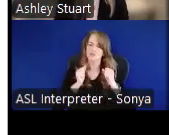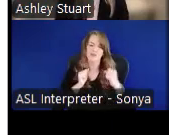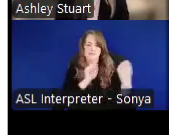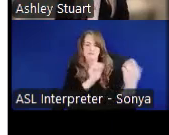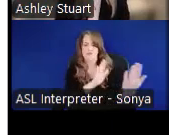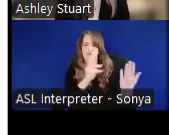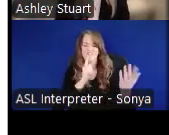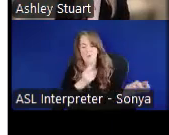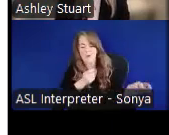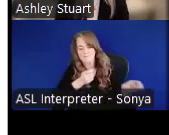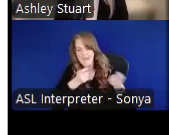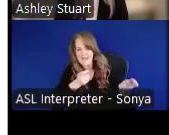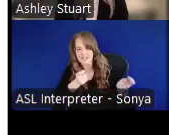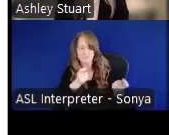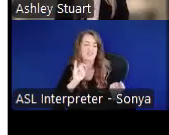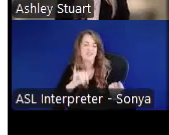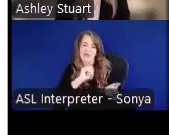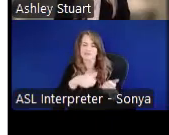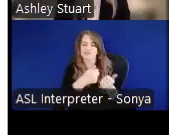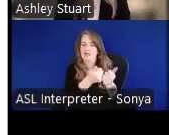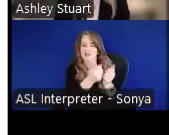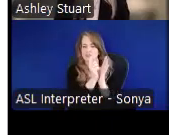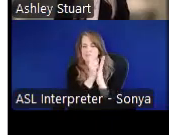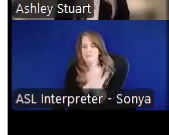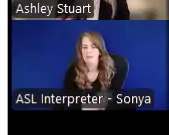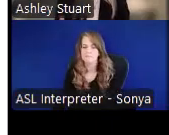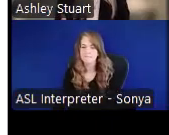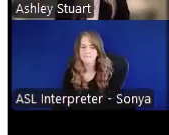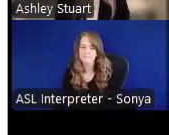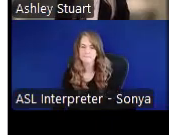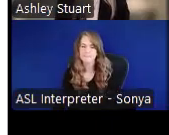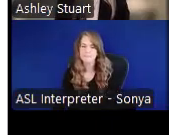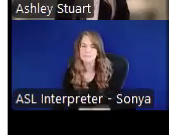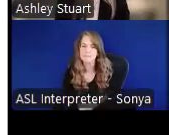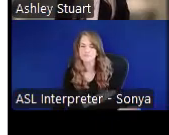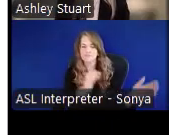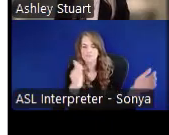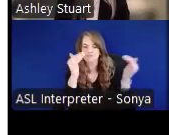challenging moments, providing specific, immediate rewards